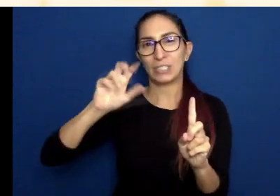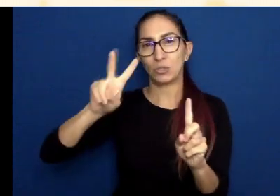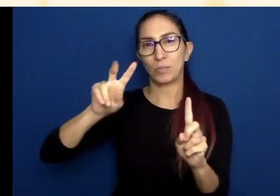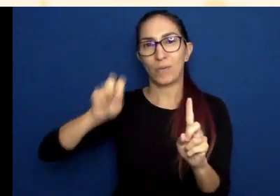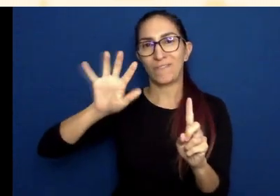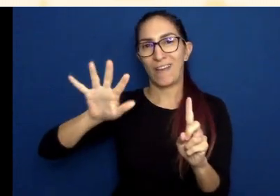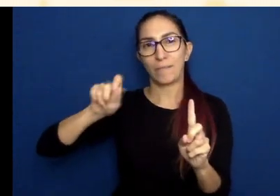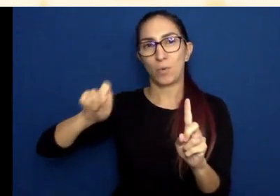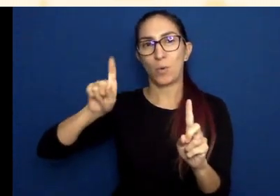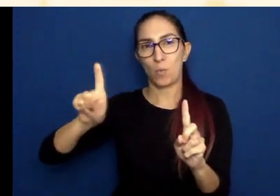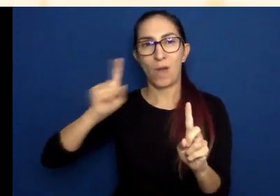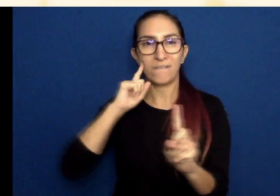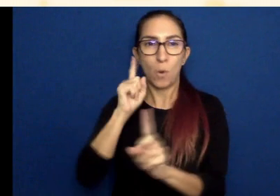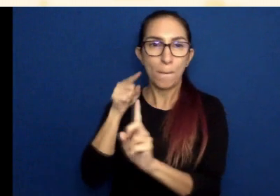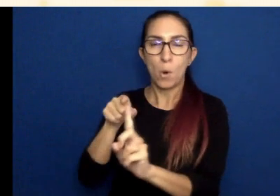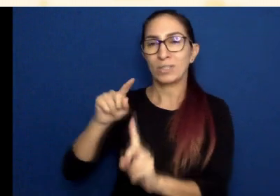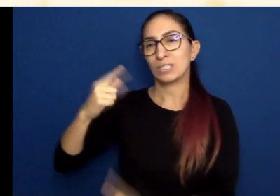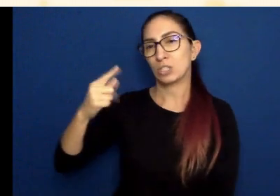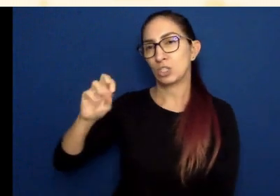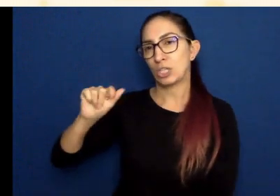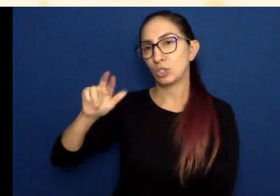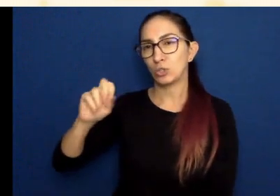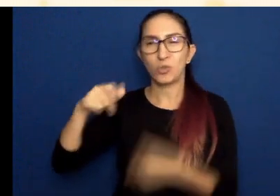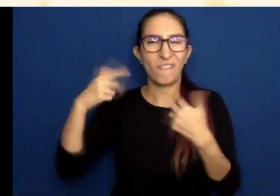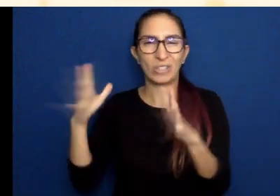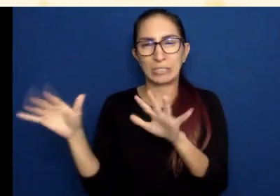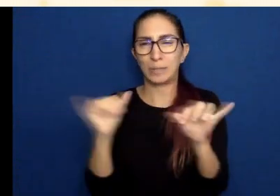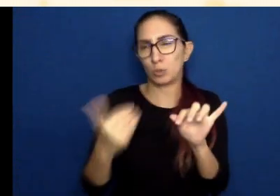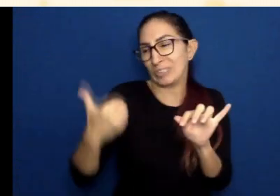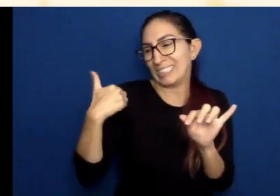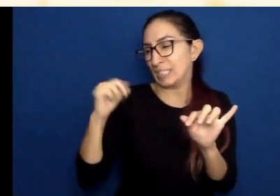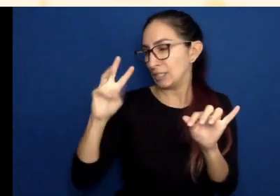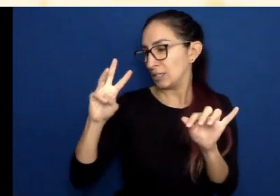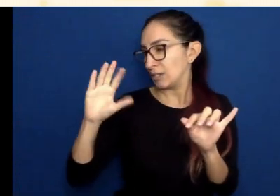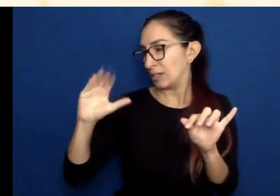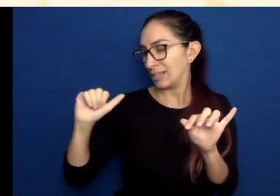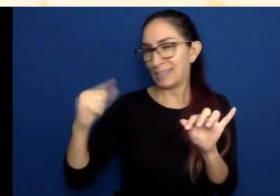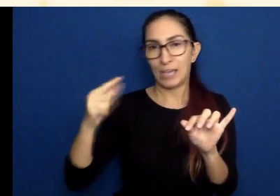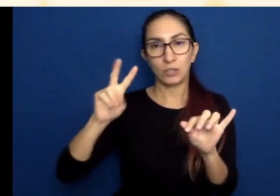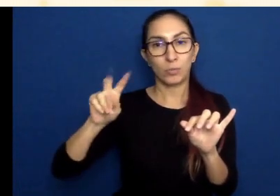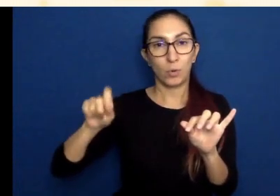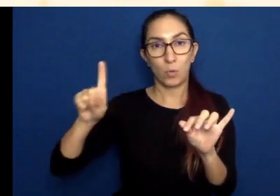This is very similar to an existing WCAG 2.1 criteria. So what is a touch gesture?